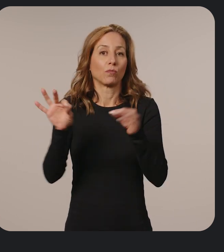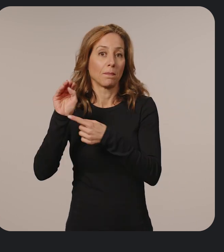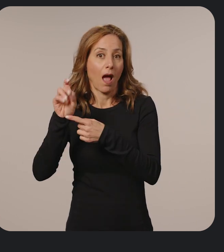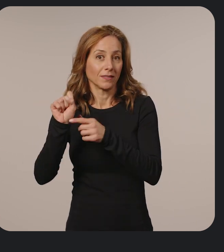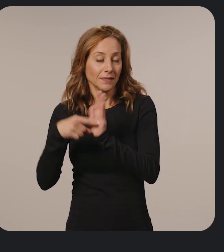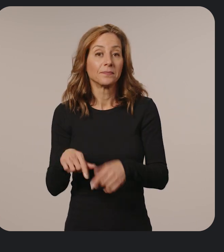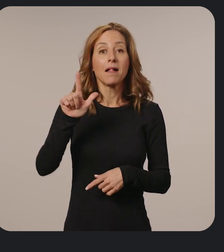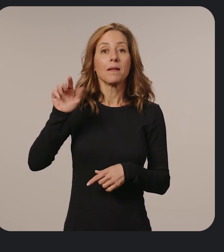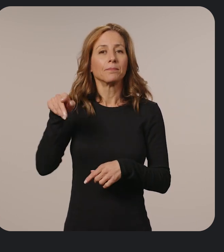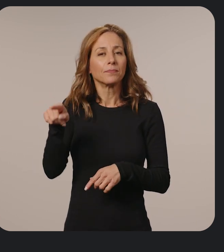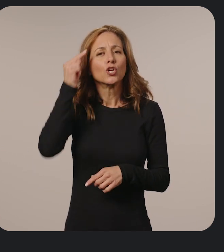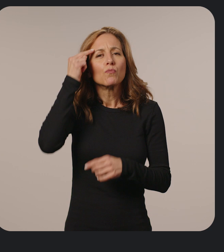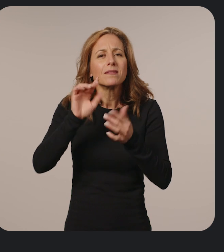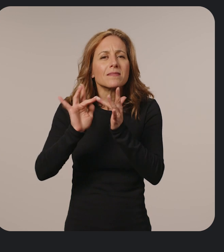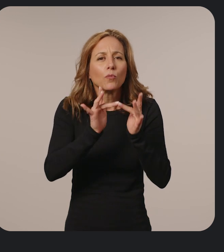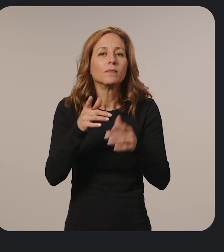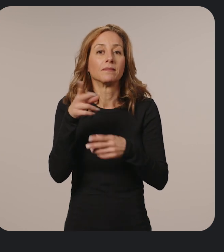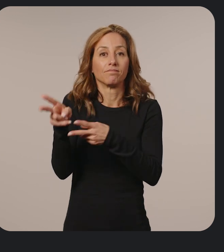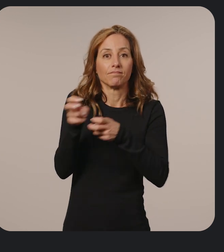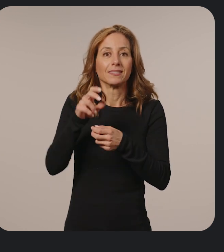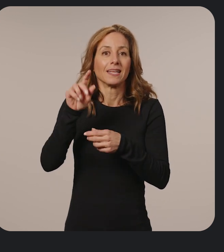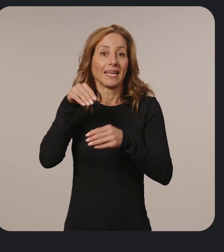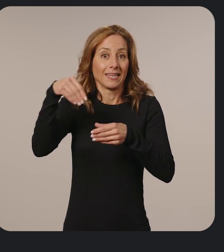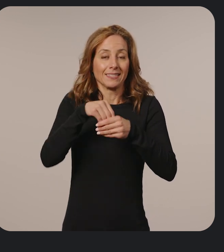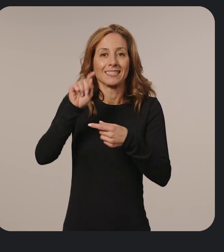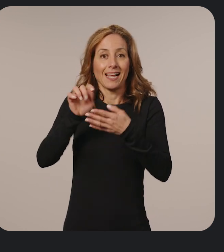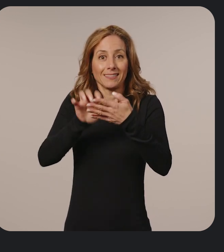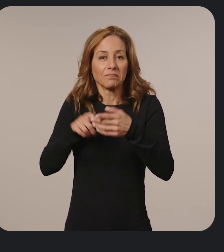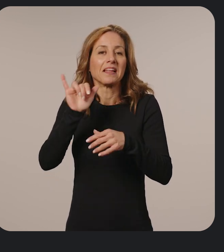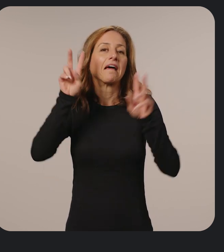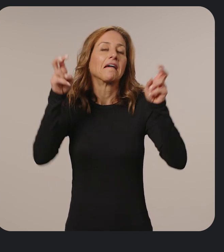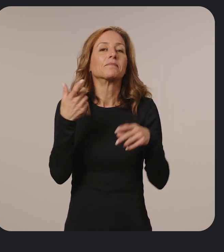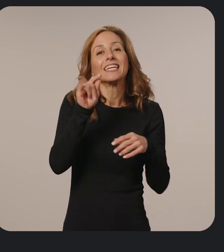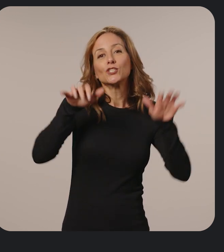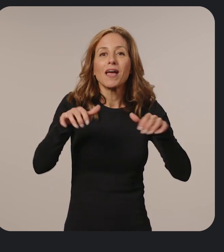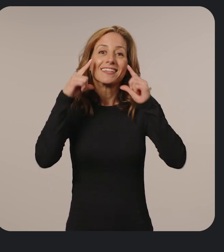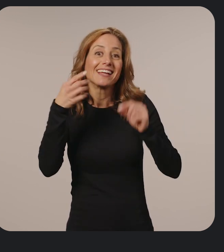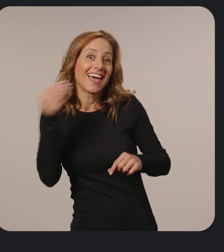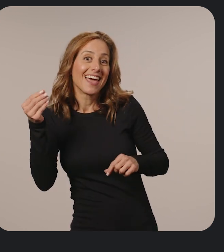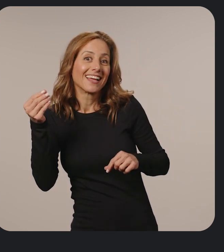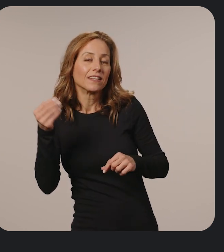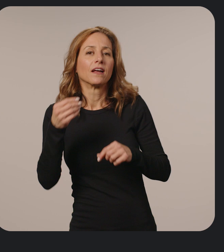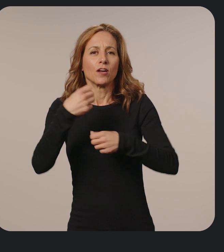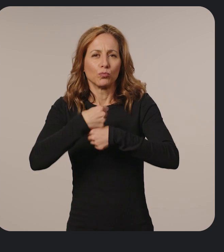An LLM is a neural network that takes input text, something like "it's raining cats and--" and produces output words that